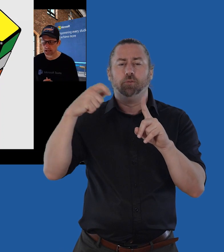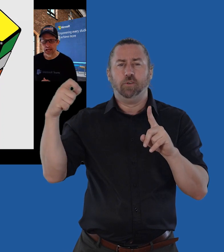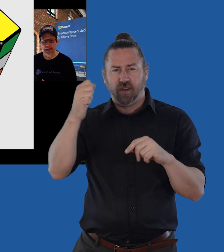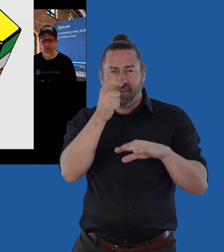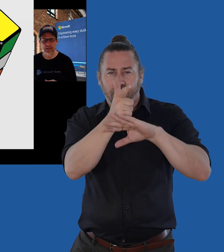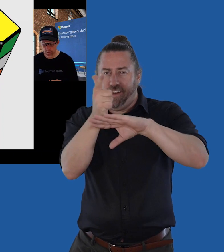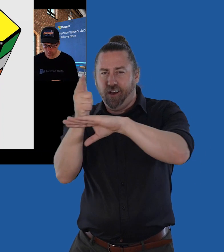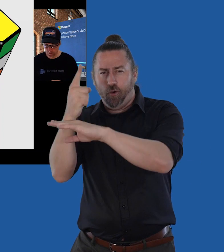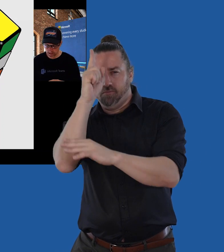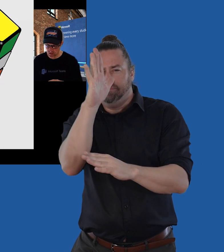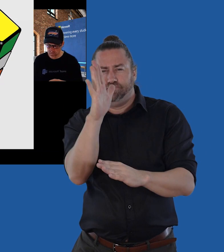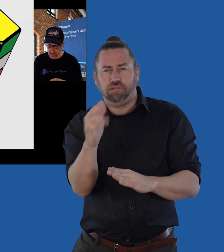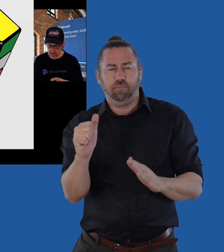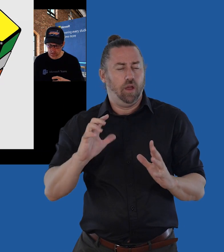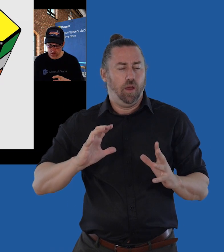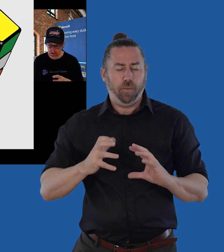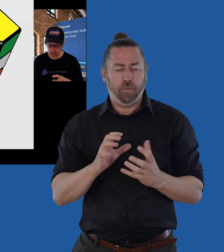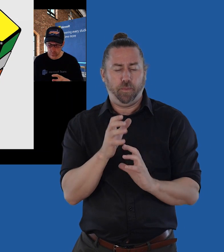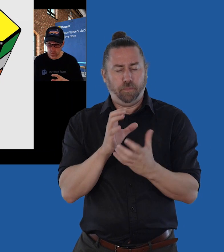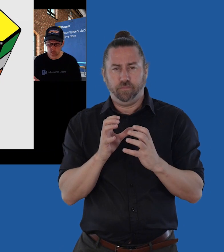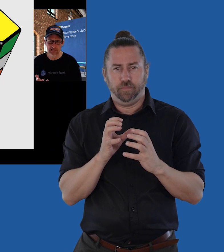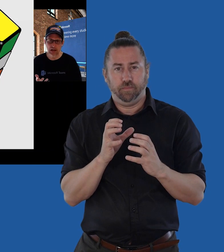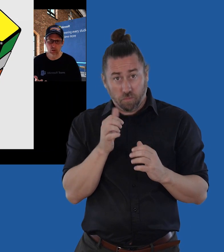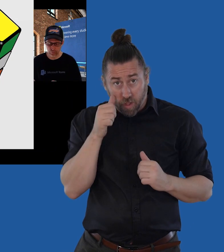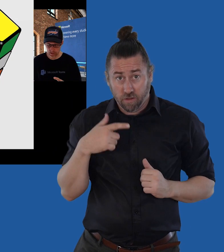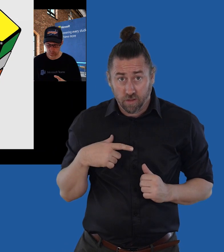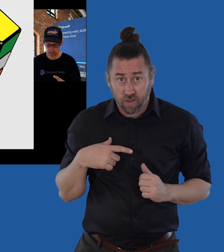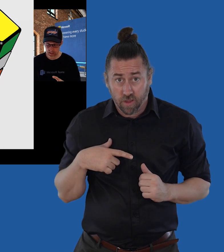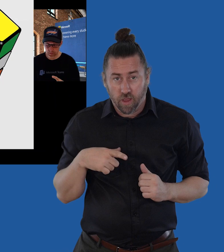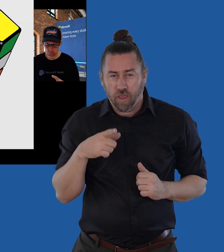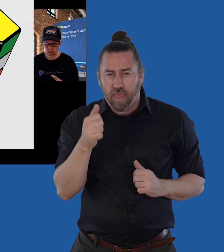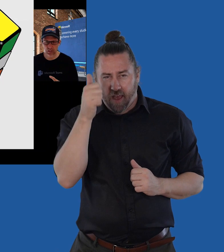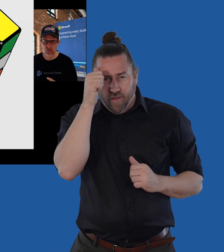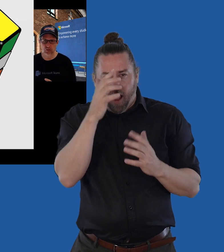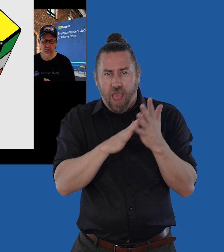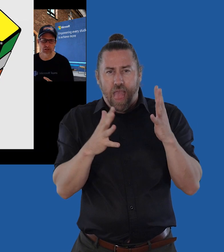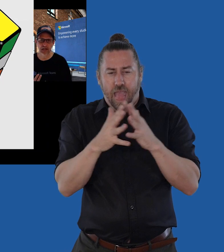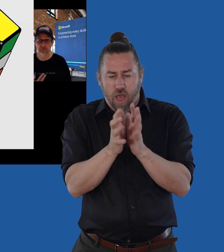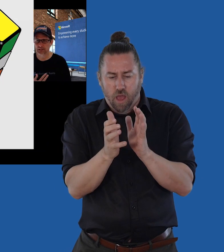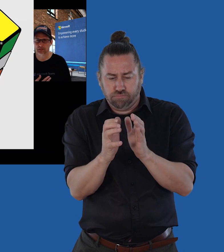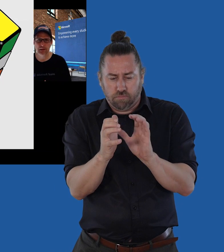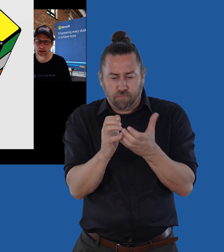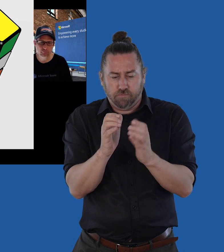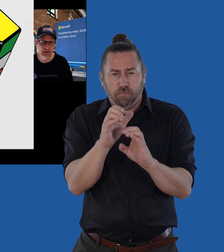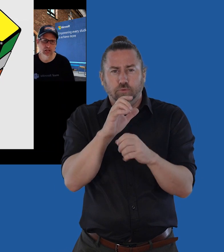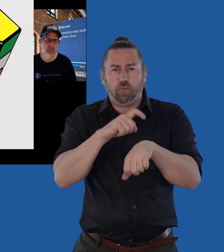Now, there's people that can do it fast because they memorize algorithms, there's people that can do it really fast because of pattern recognition,